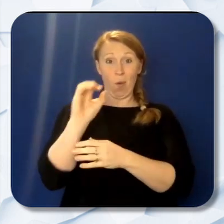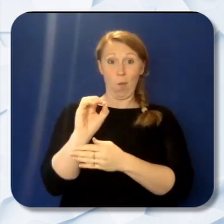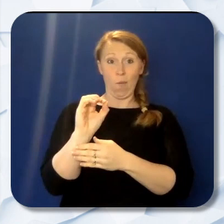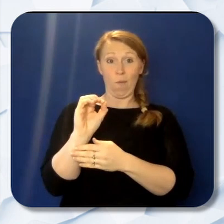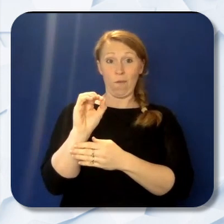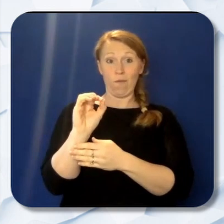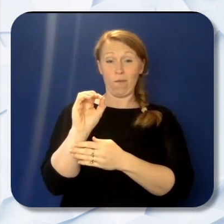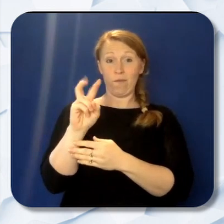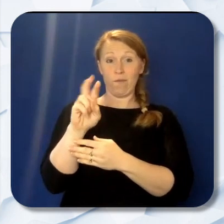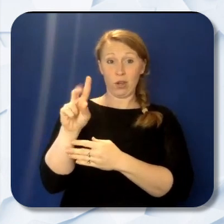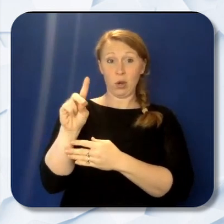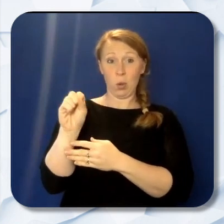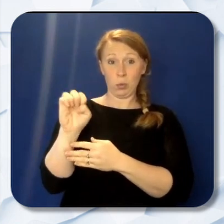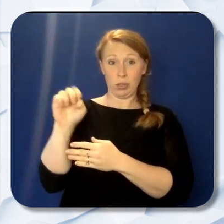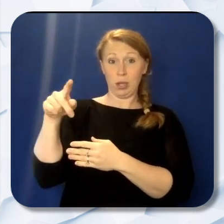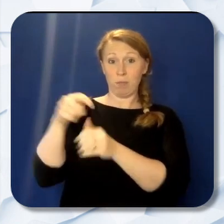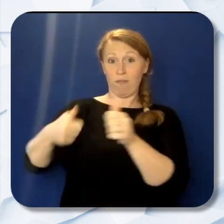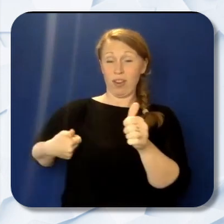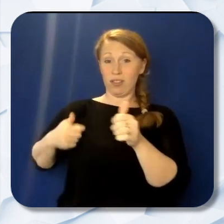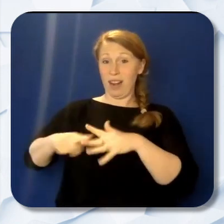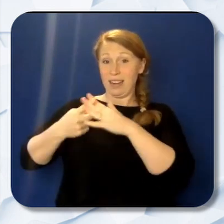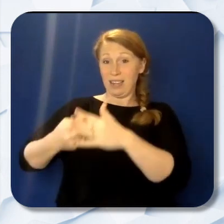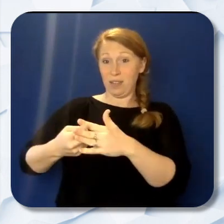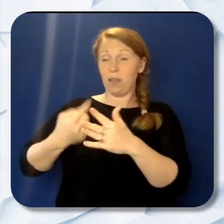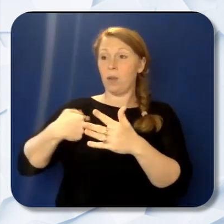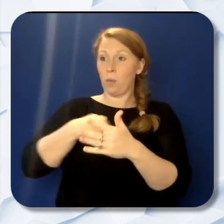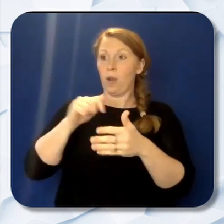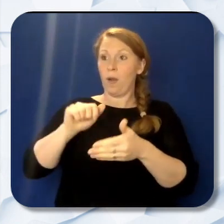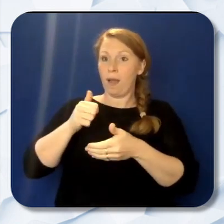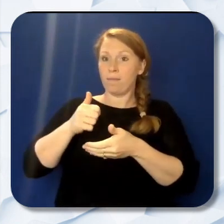tracks, data and trends, but works to build partnerships across the State and promote